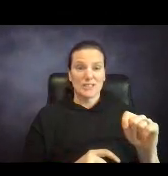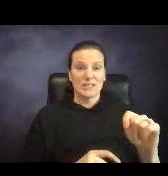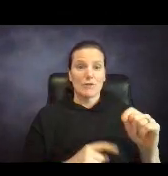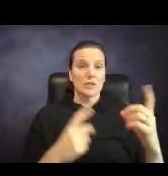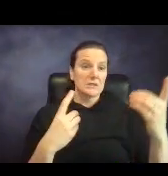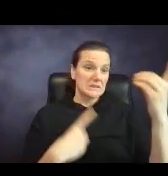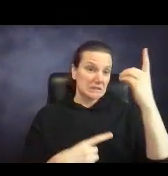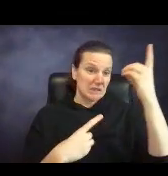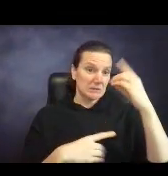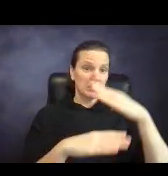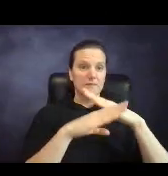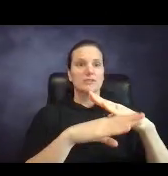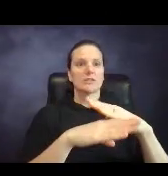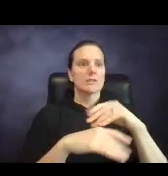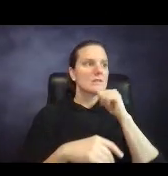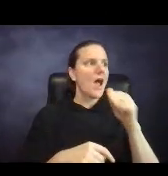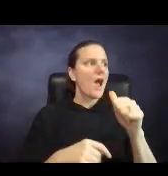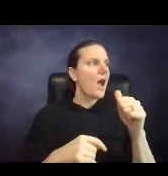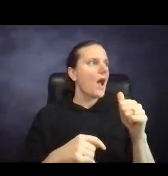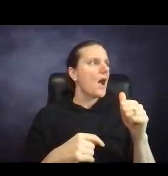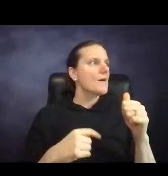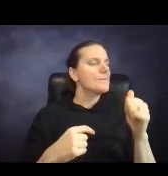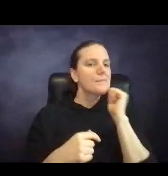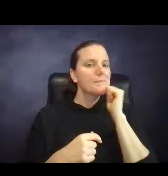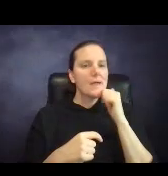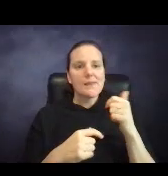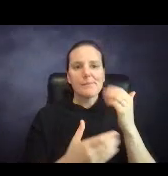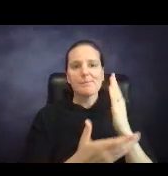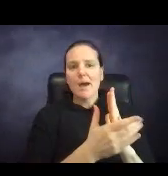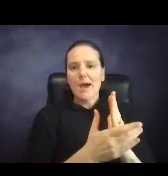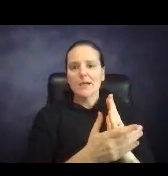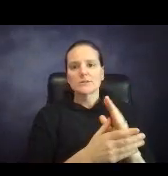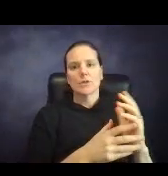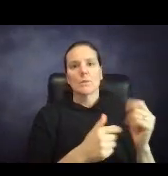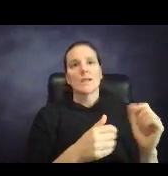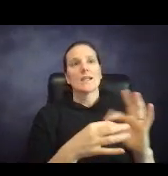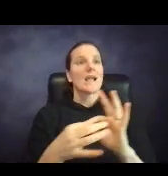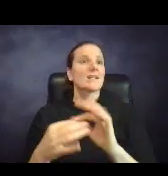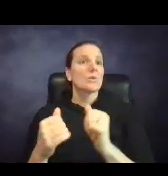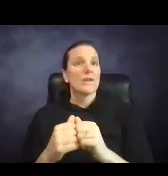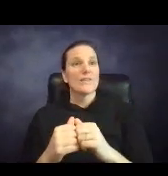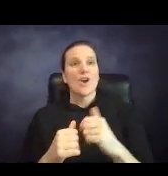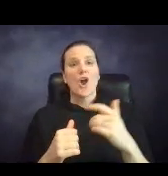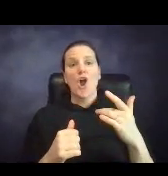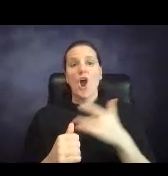of youth menopause symptoms, we started connecting it with prevention of heart disease, osteoporosis, and, and dementia.